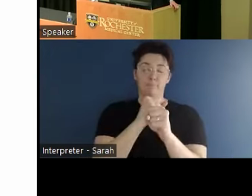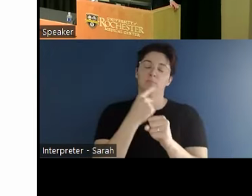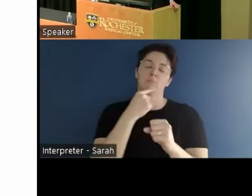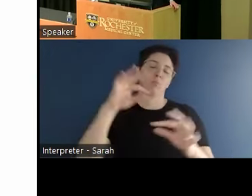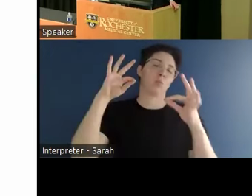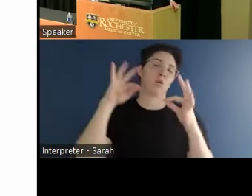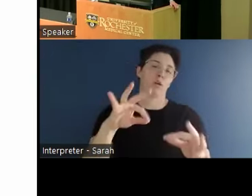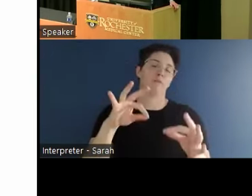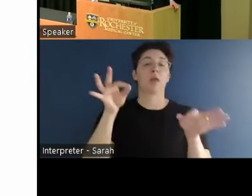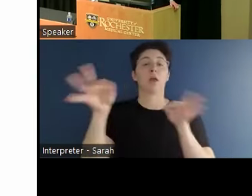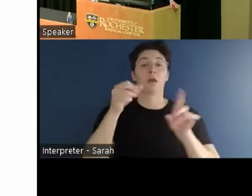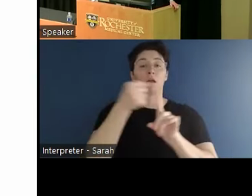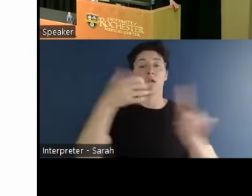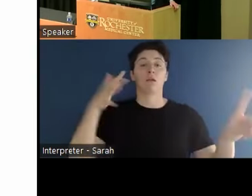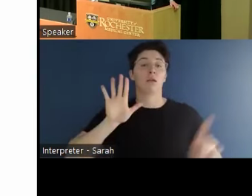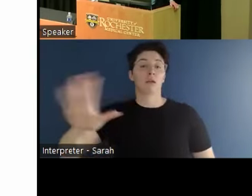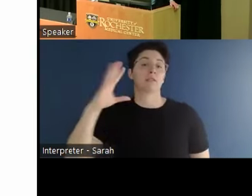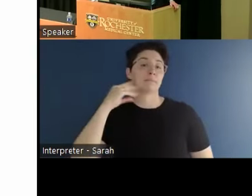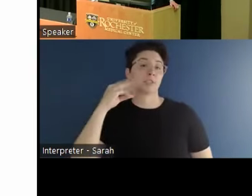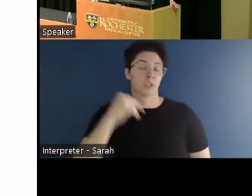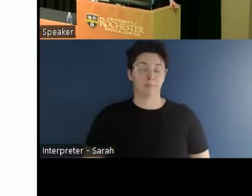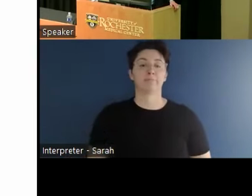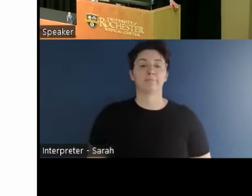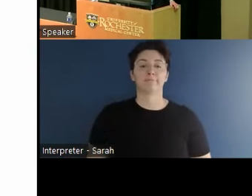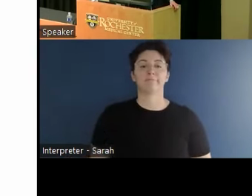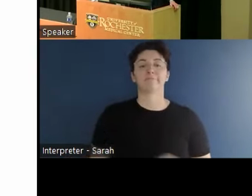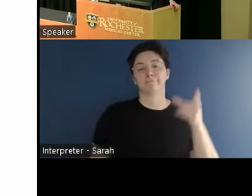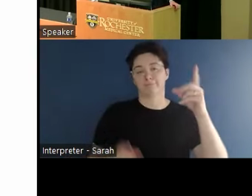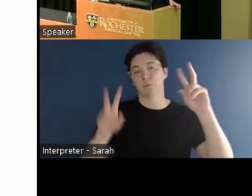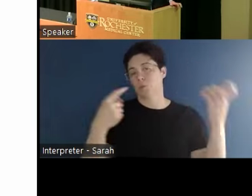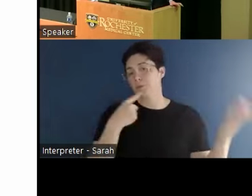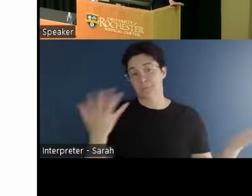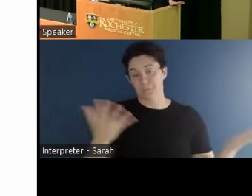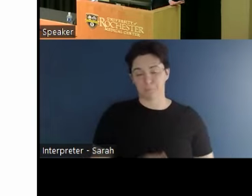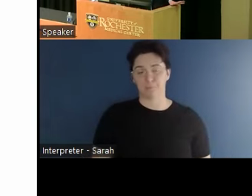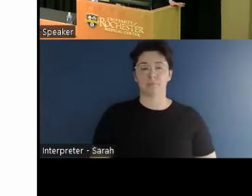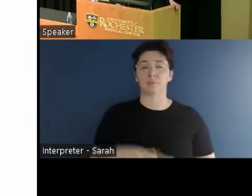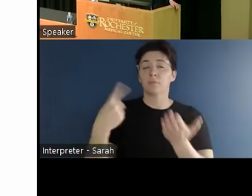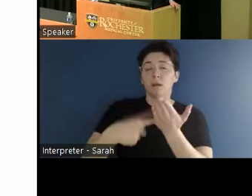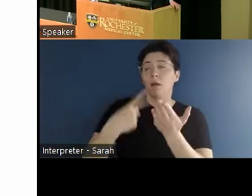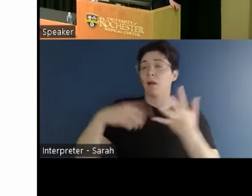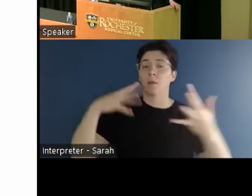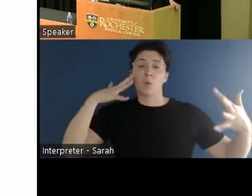explaining his experience sometimes if it's noisy or everyone is talking at once